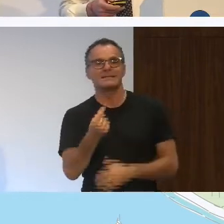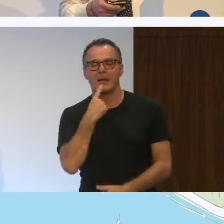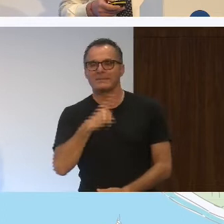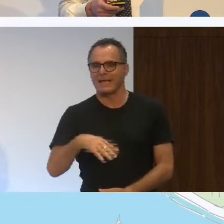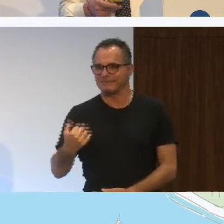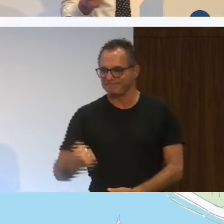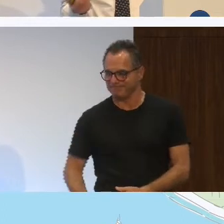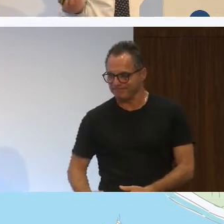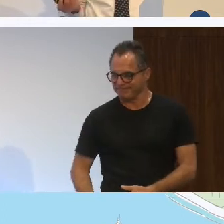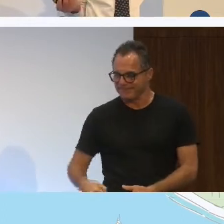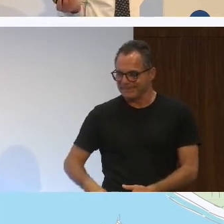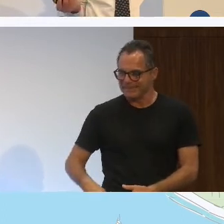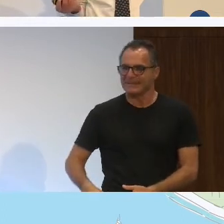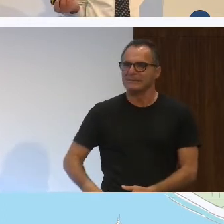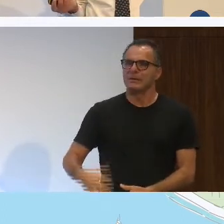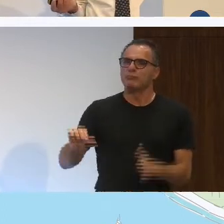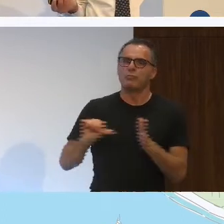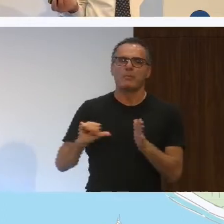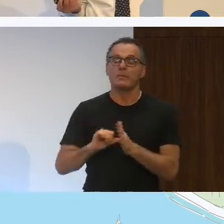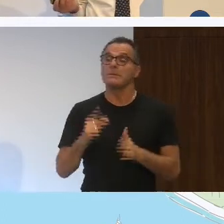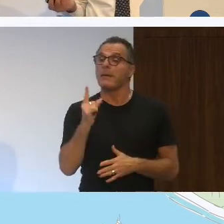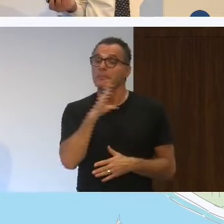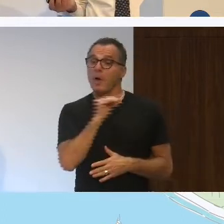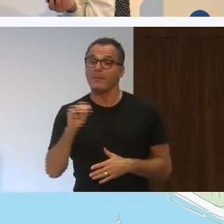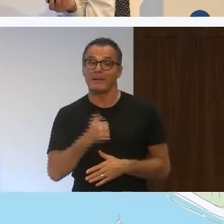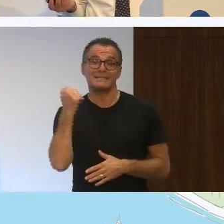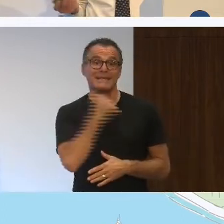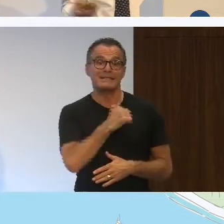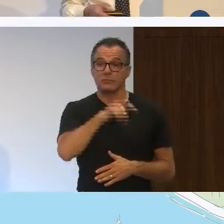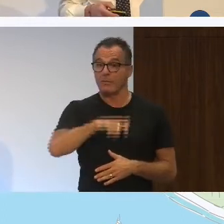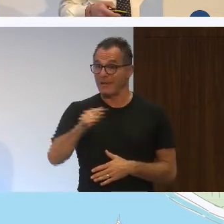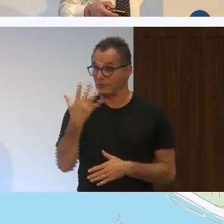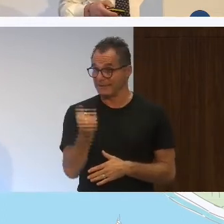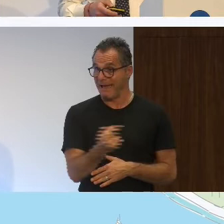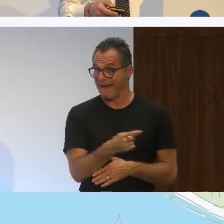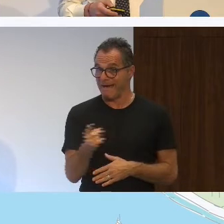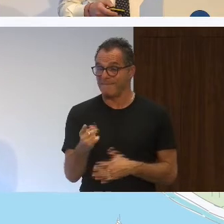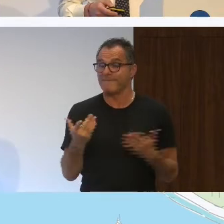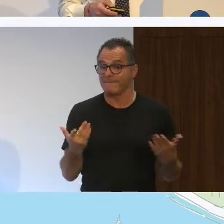But in Birmingham we have about 600 patients on our books and